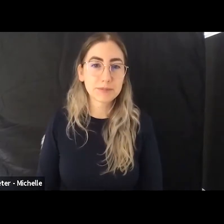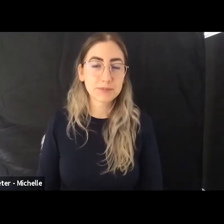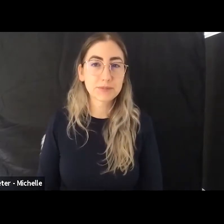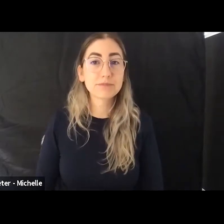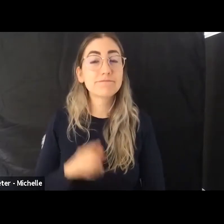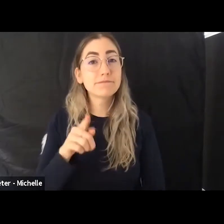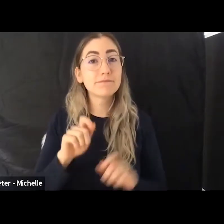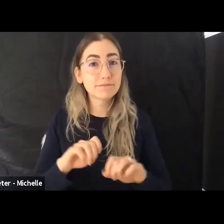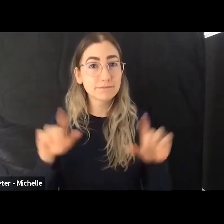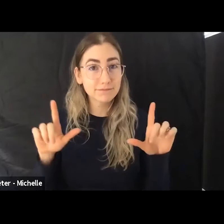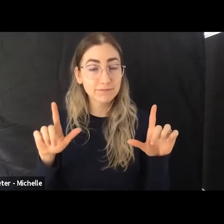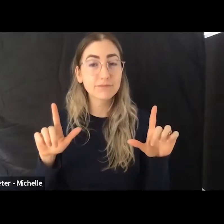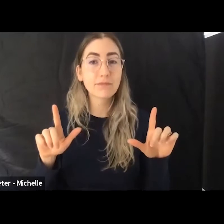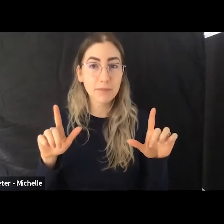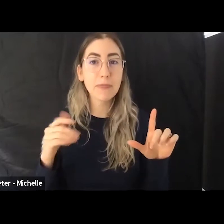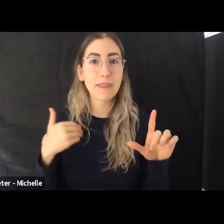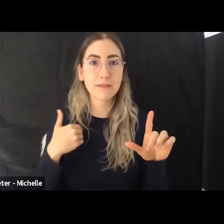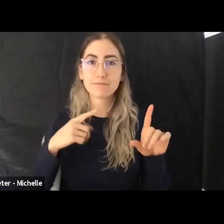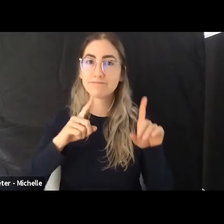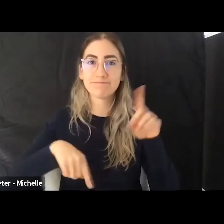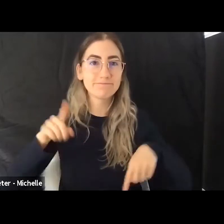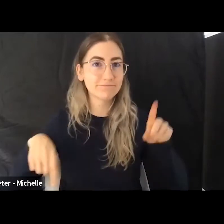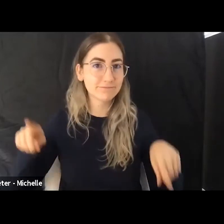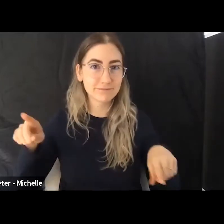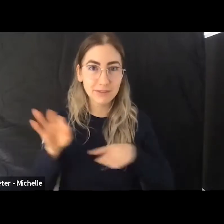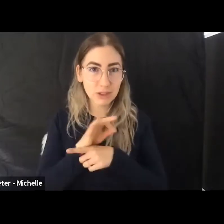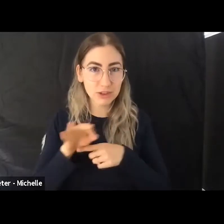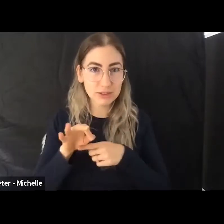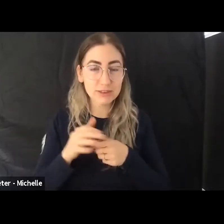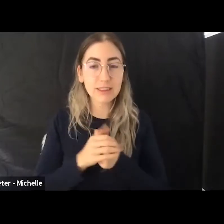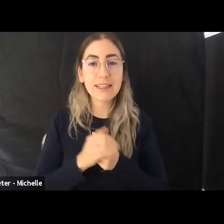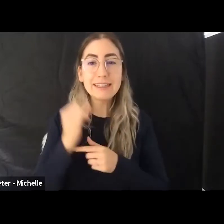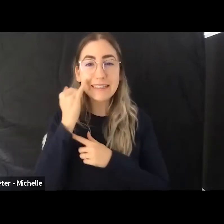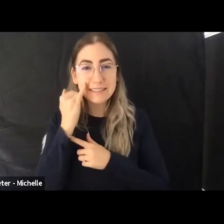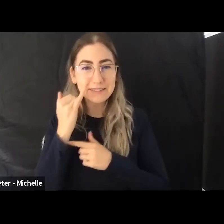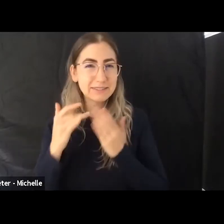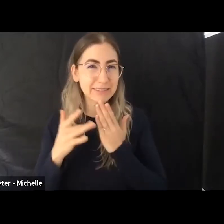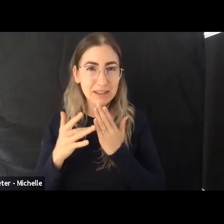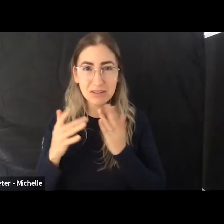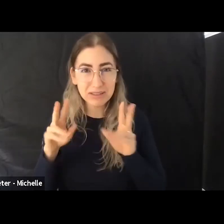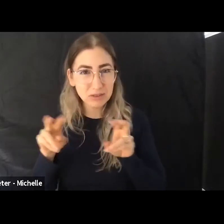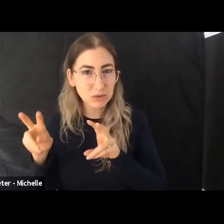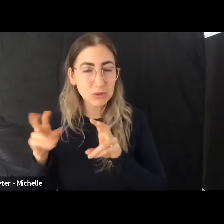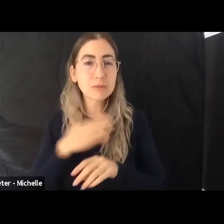THIS WEBINAR COMES WITH A NUMBER OF DIFFERENT FUNCTION THIS WEBINAR COMES WITH A NUMBER OF DIFFERENT FUNCTIONS. S. IF YOU HAVE A TECHNICAL ISSUE, PLEASE USE THE IF YOU HAVE A TECHNICAL ISSUE, PLEASE USE THE CHAT FUNCTION CHAT FUNCTION AND ONE OF OUR TEAM MEMBERS WILL BE ABLE TO ASSIST